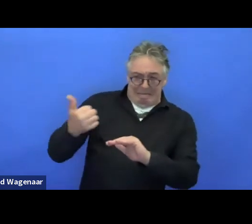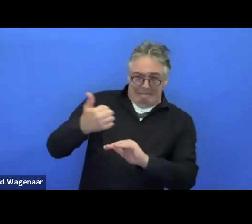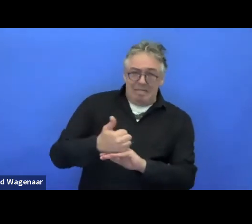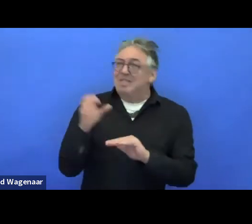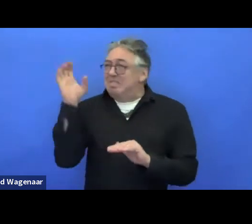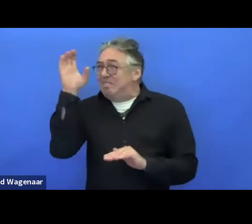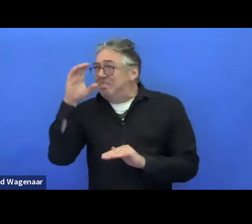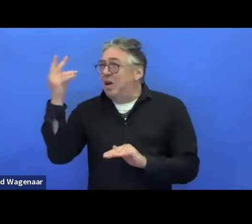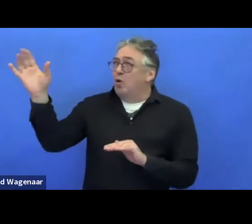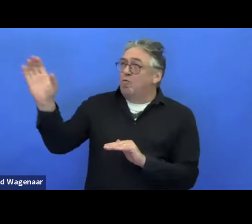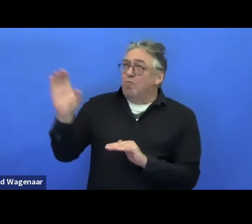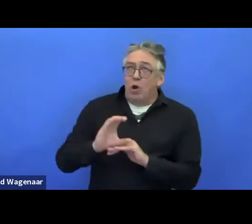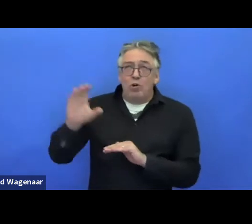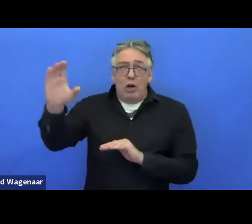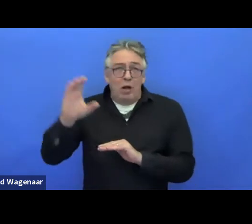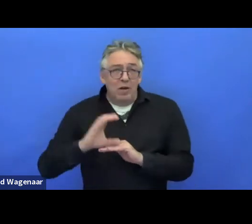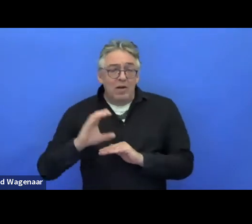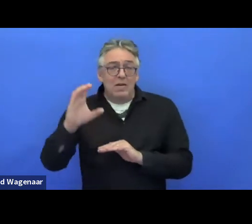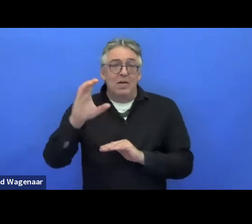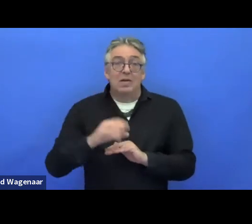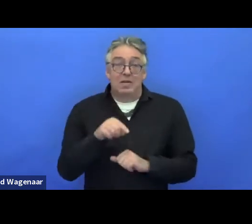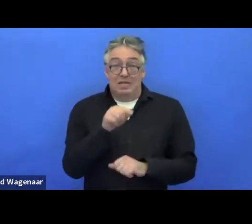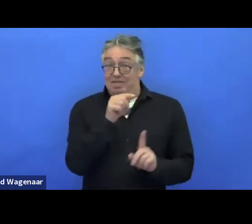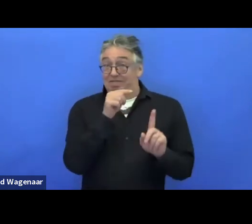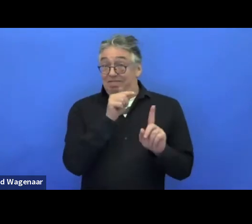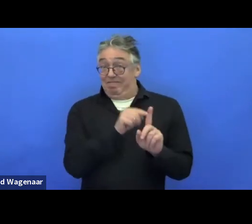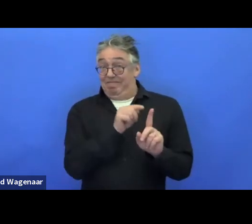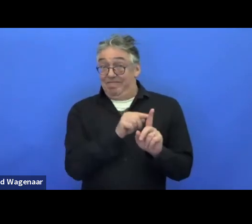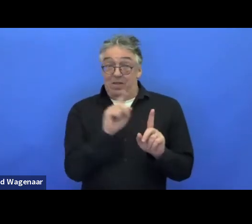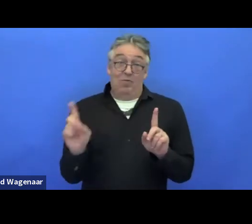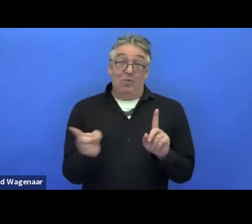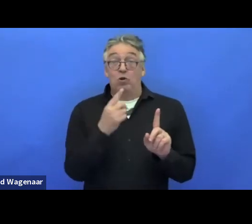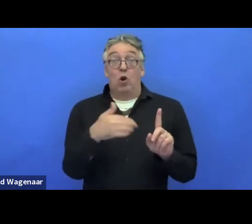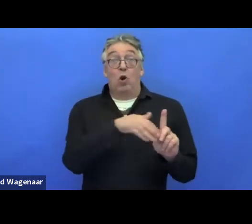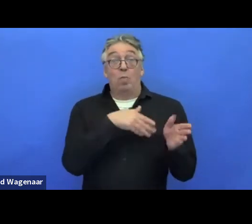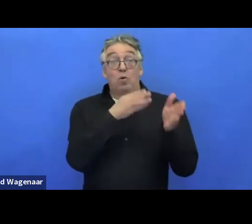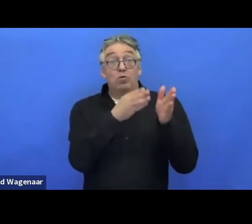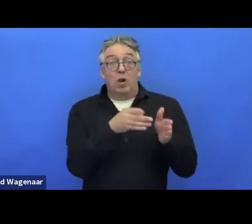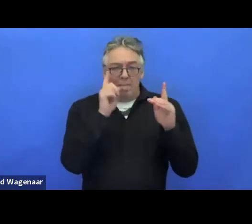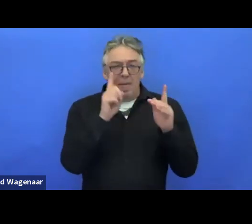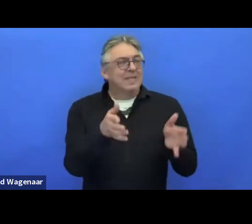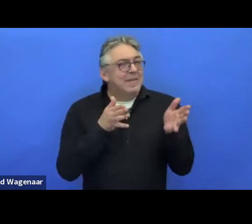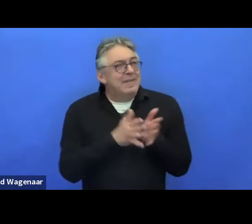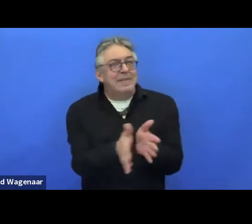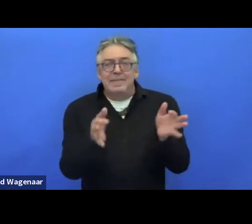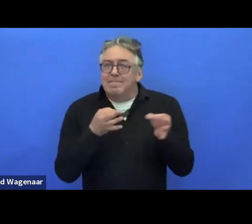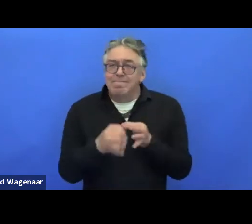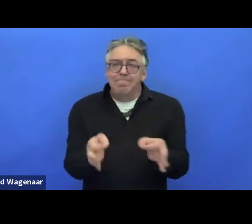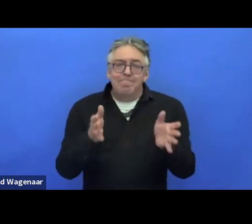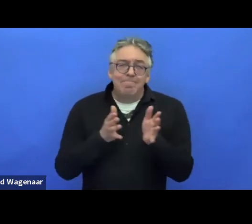and to explain to the entire world of the European Union which wasn't at the time the EU aiming what we do,